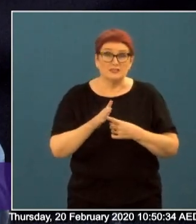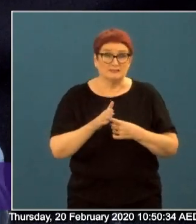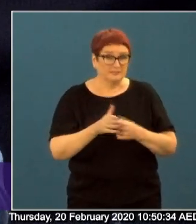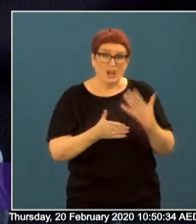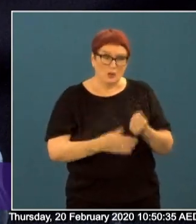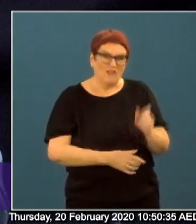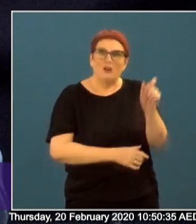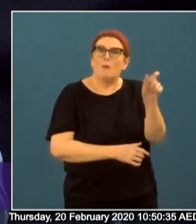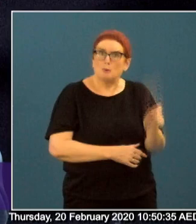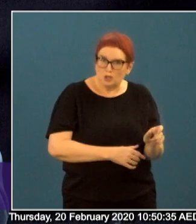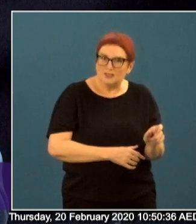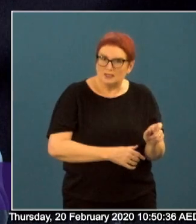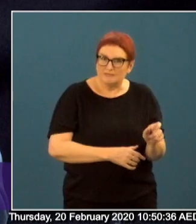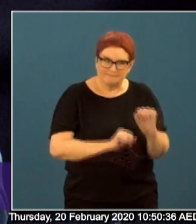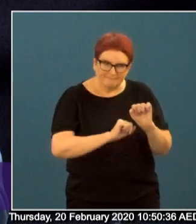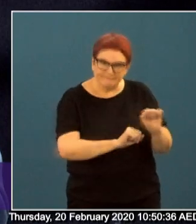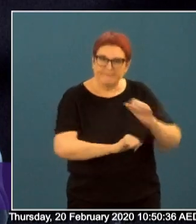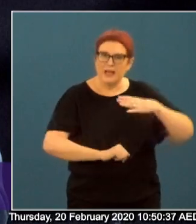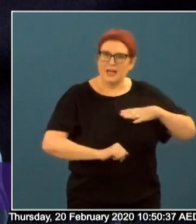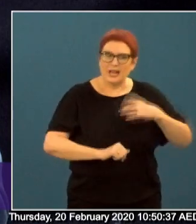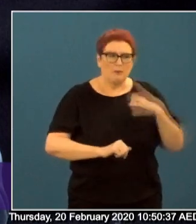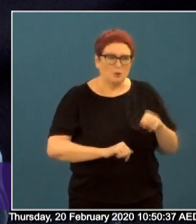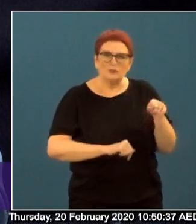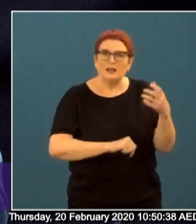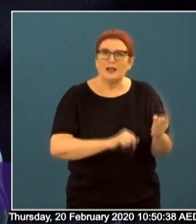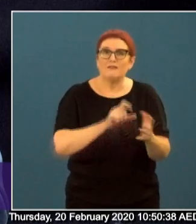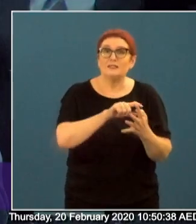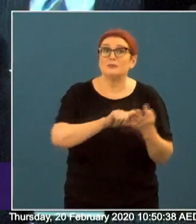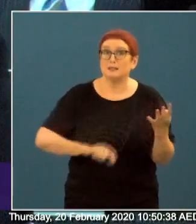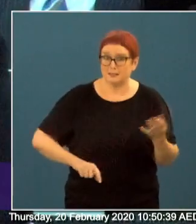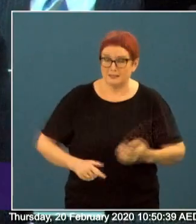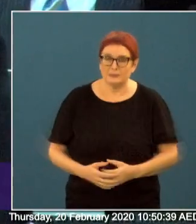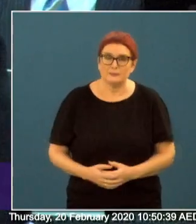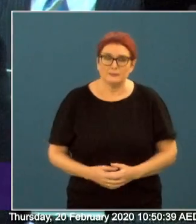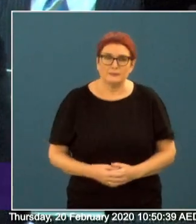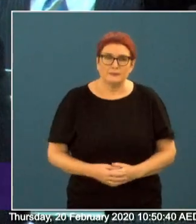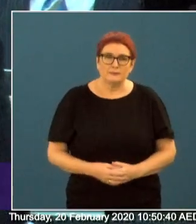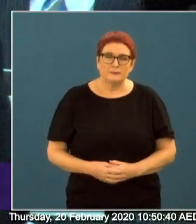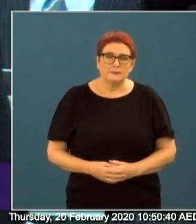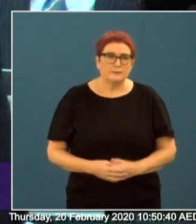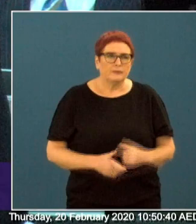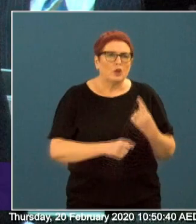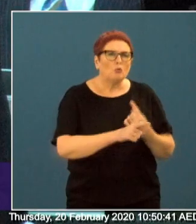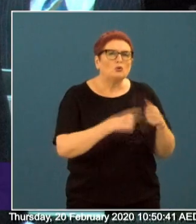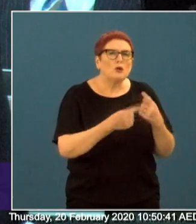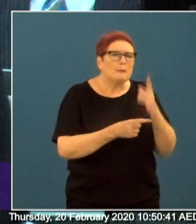have particular needs on the basis of disability. And we will come to issues around diagnostic overshadowing and the like shortly.